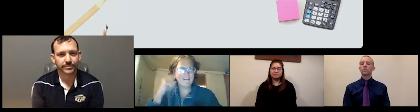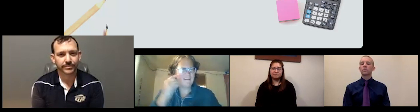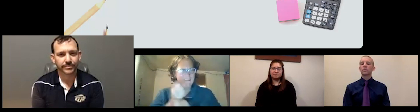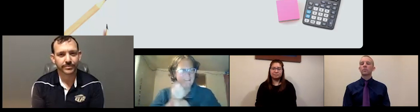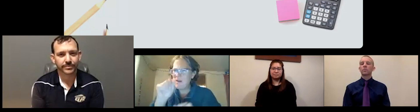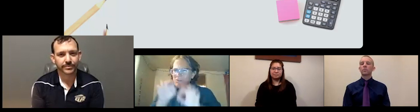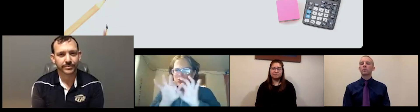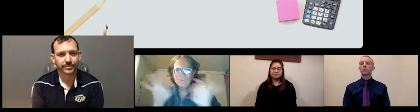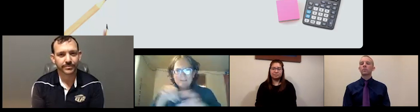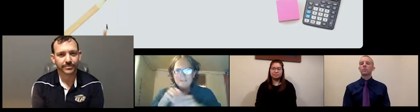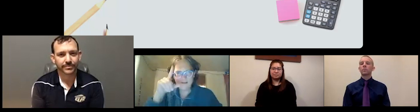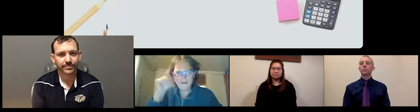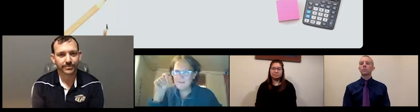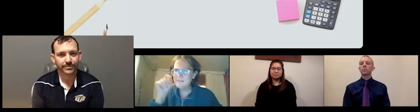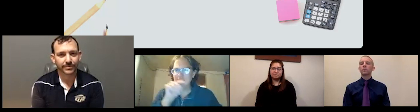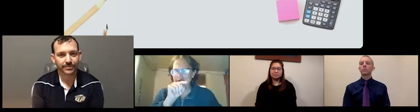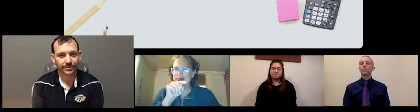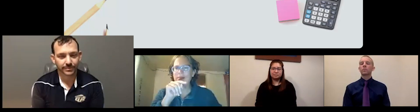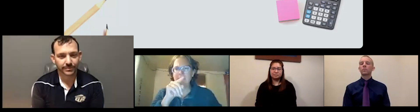I think she got a degree at Gallaudet.